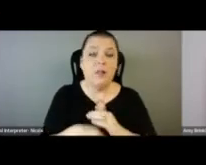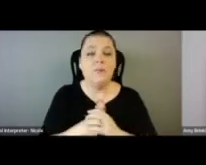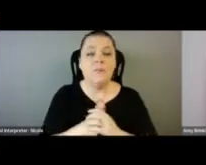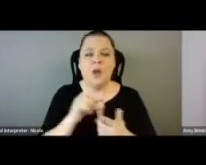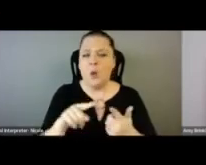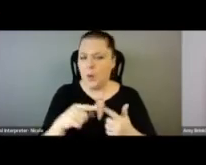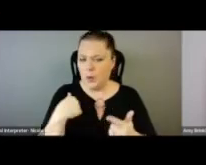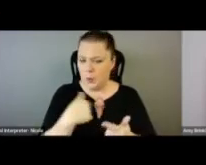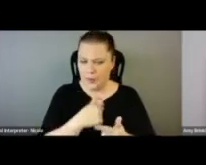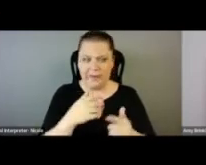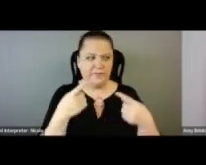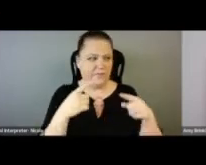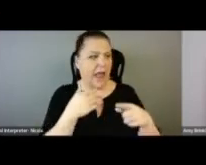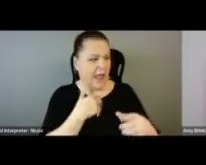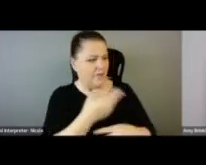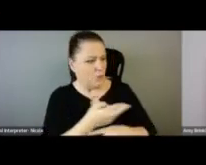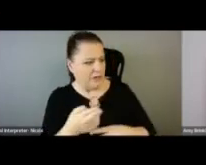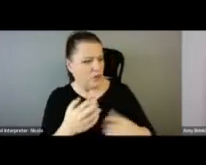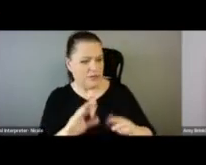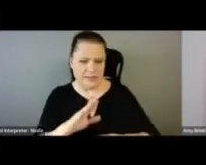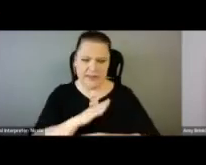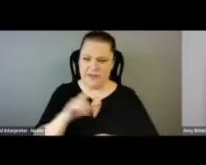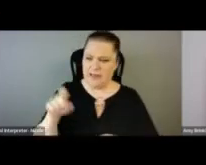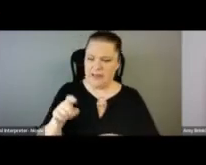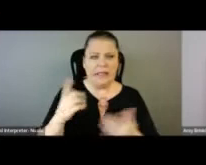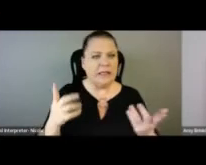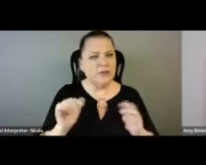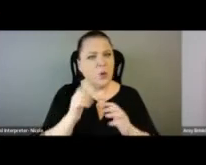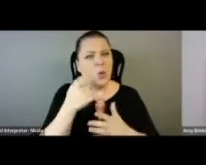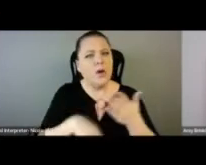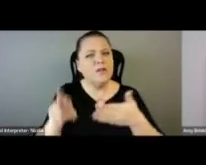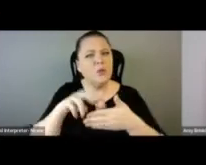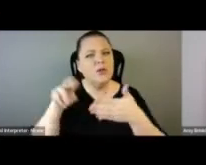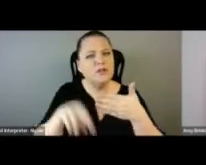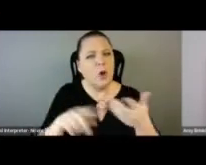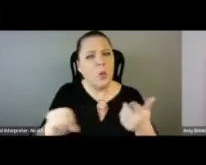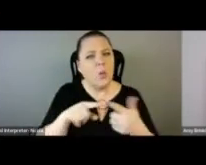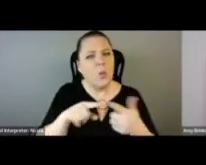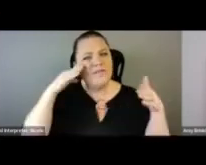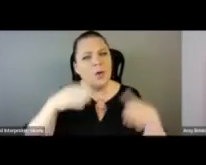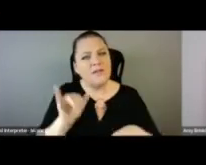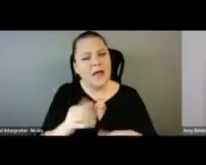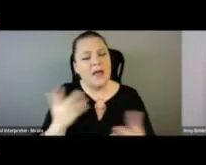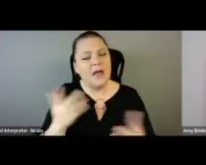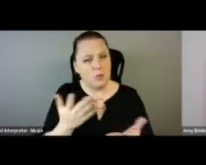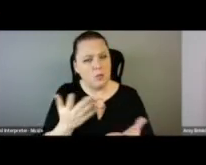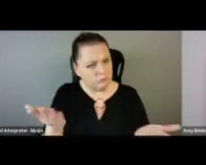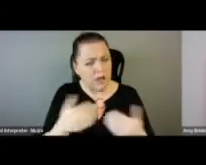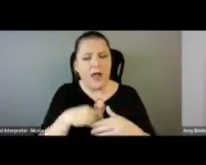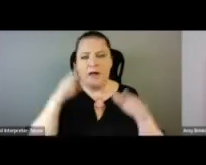resources available to meet the need, what is what are the outcomes when we focus in on doing that? So let's let's do it. Let's focus in on the ROI.